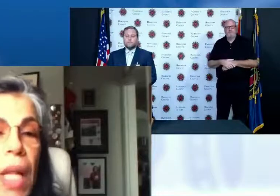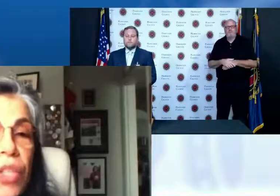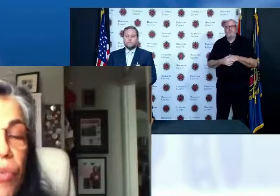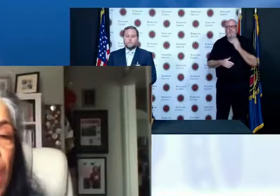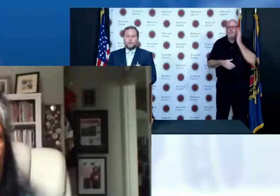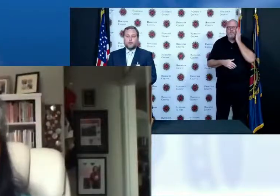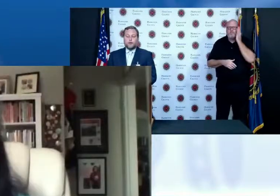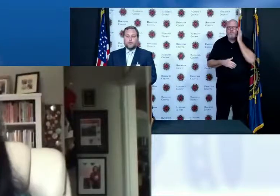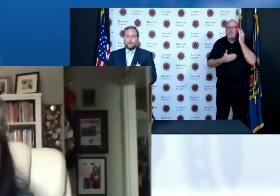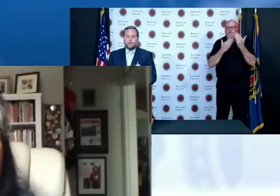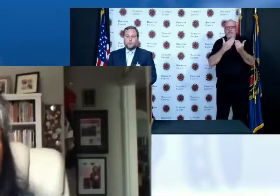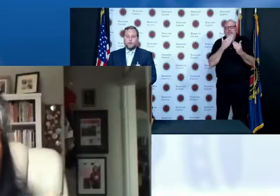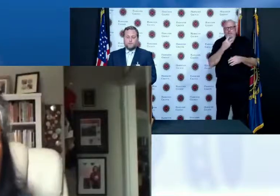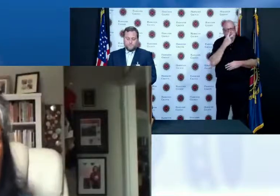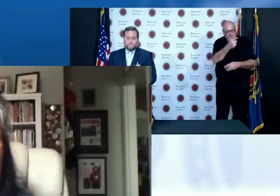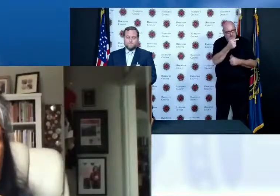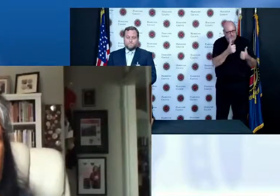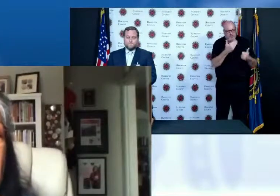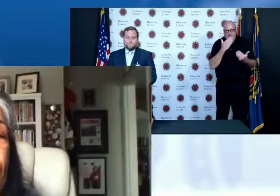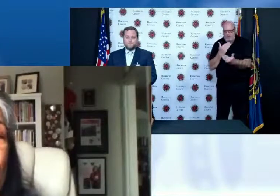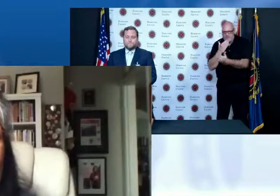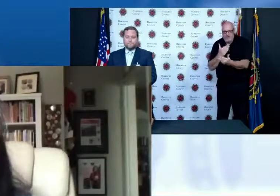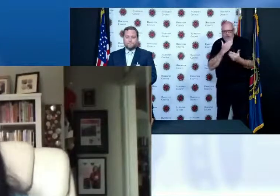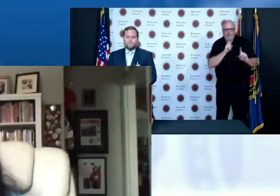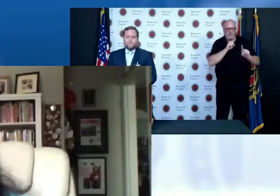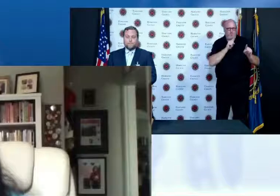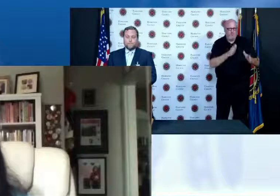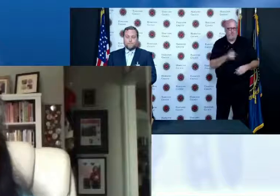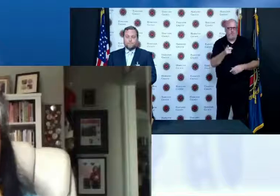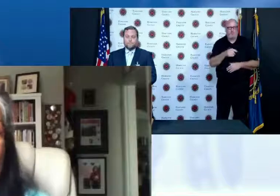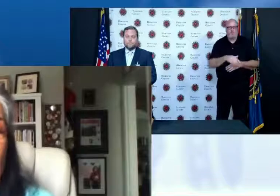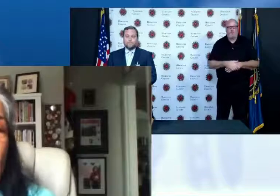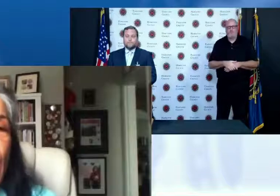I'm glad you're recovering from that I want to talk to you about that further but right now